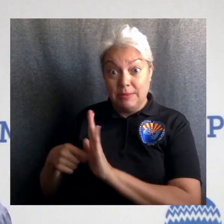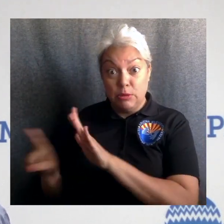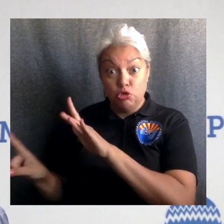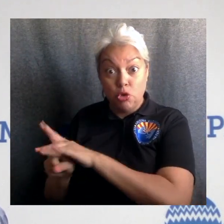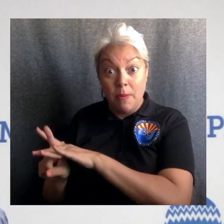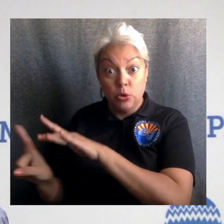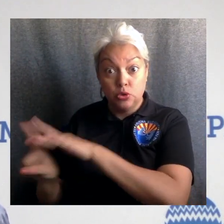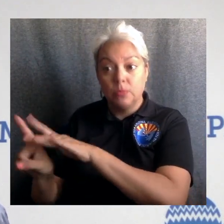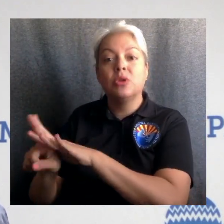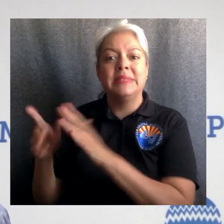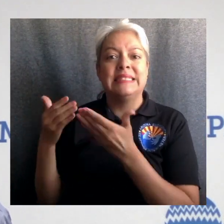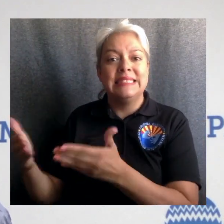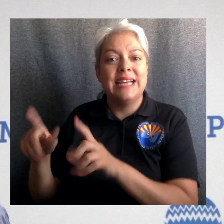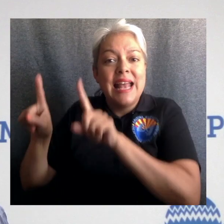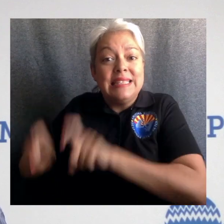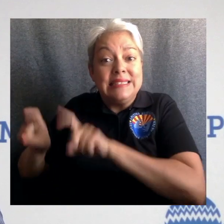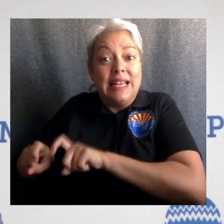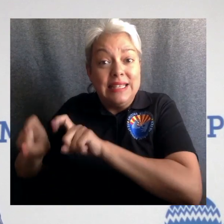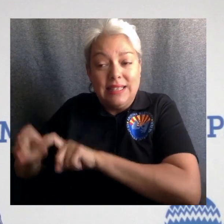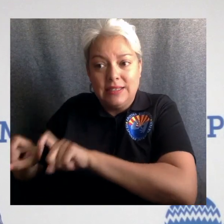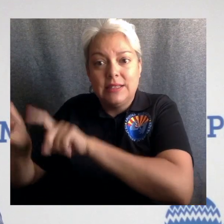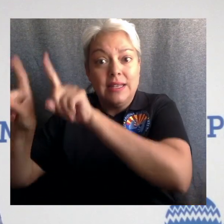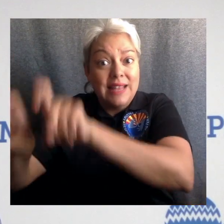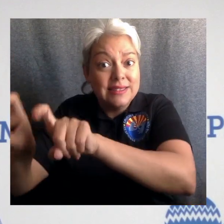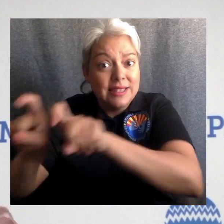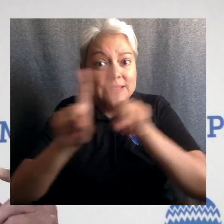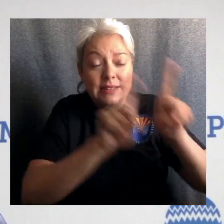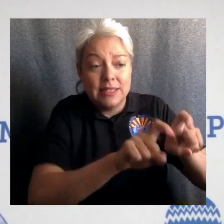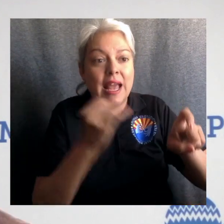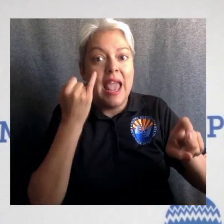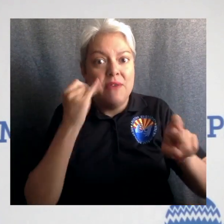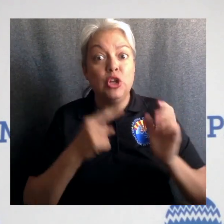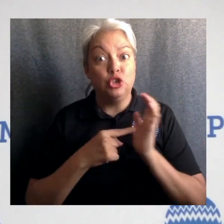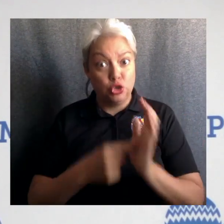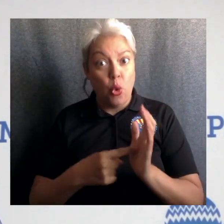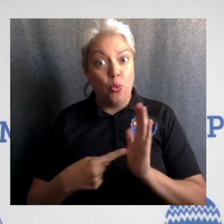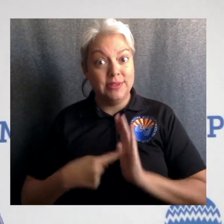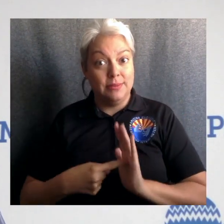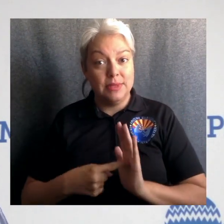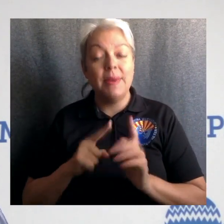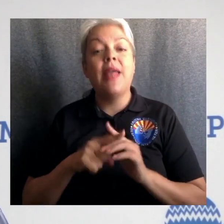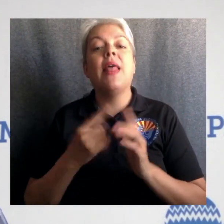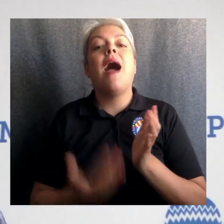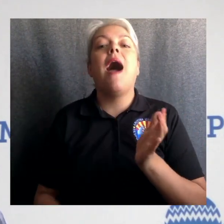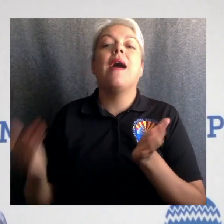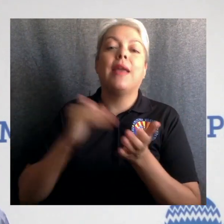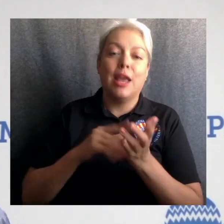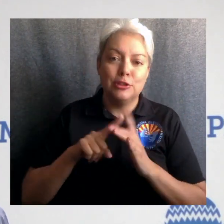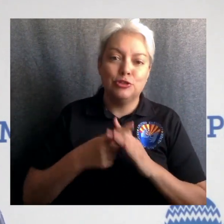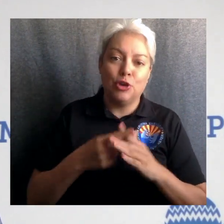as we can if they become symptomatic, and then start the process over again. Well how’s that working?